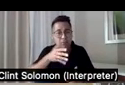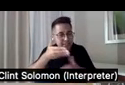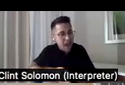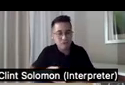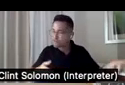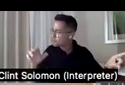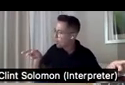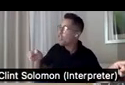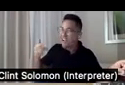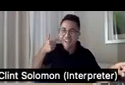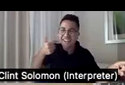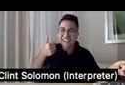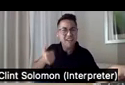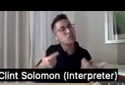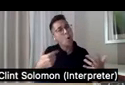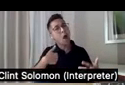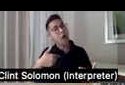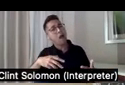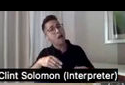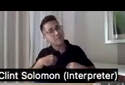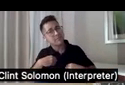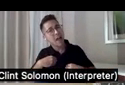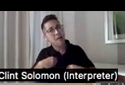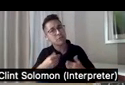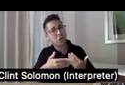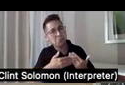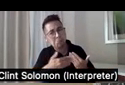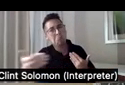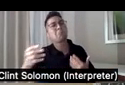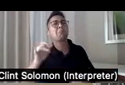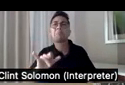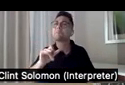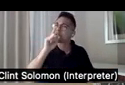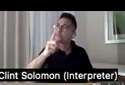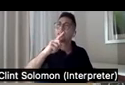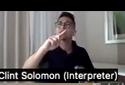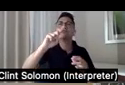so i kind of accepted over time that it was really about the interaction effect perhaps